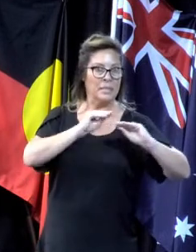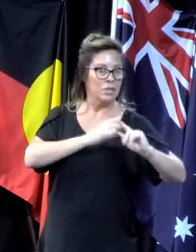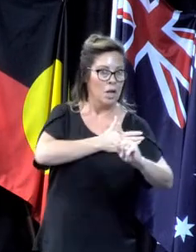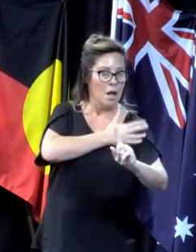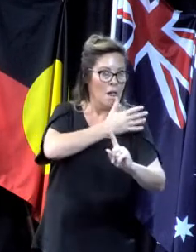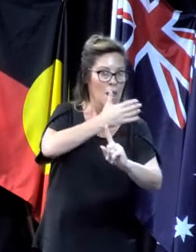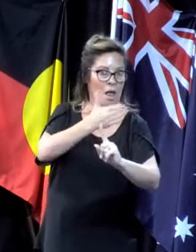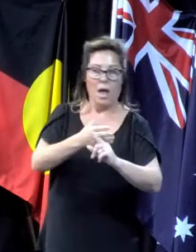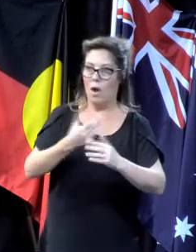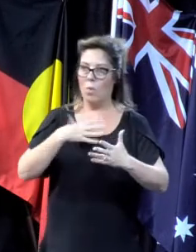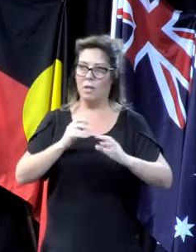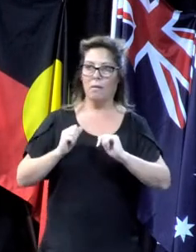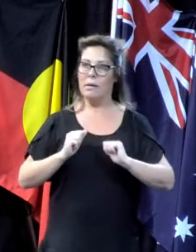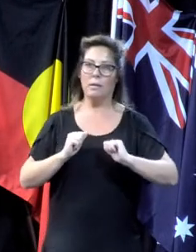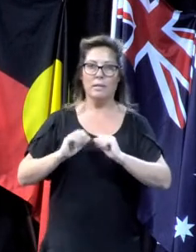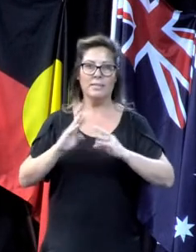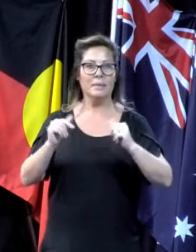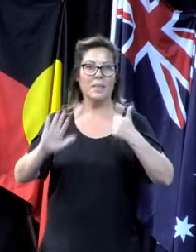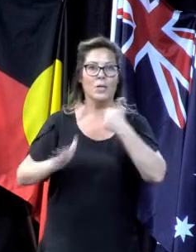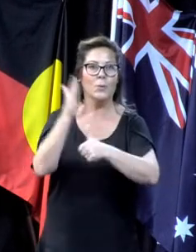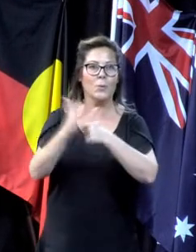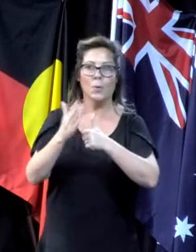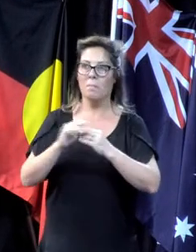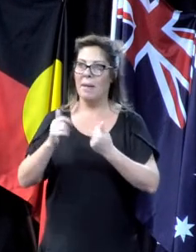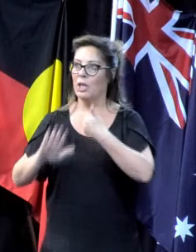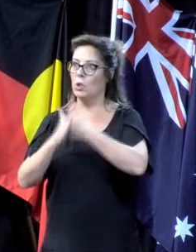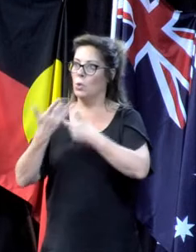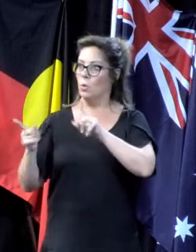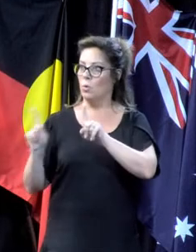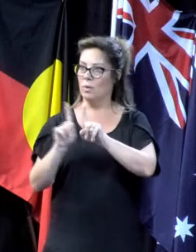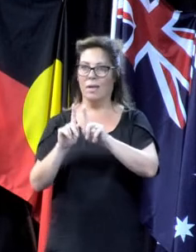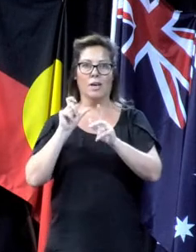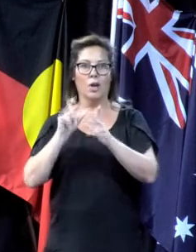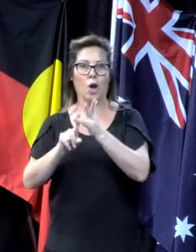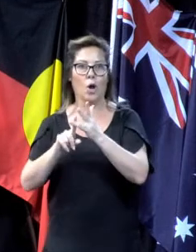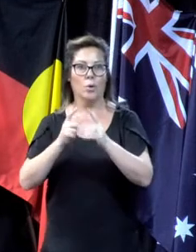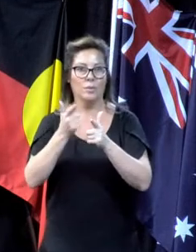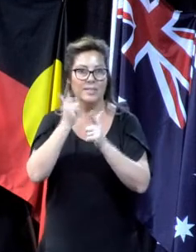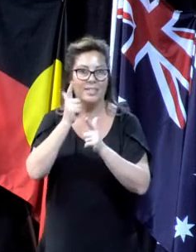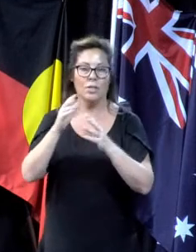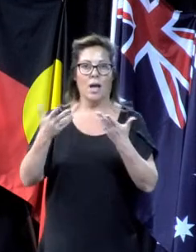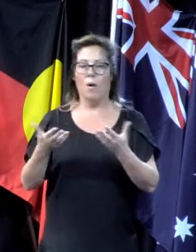So all of that involves new professional learning experience for them and we need to be able to provide the means for that to happen.